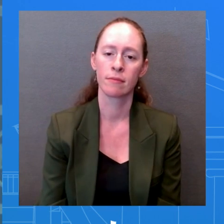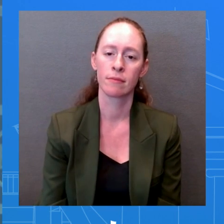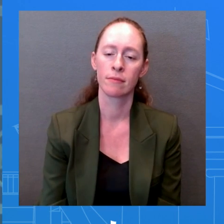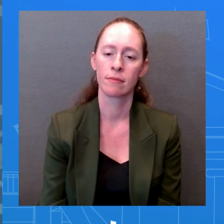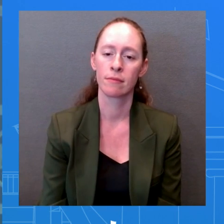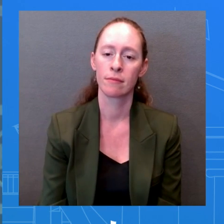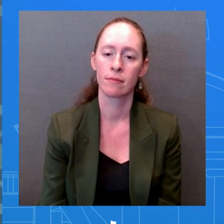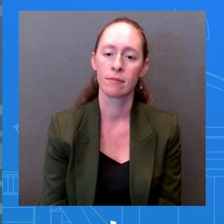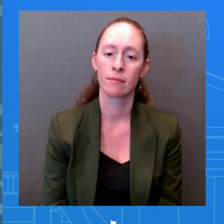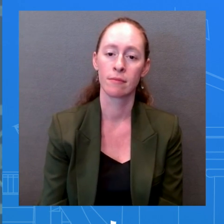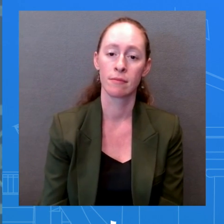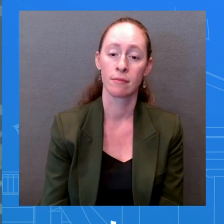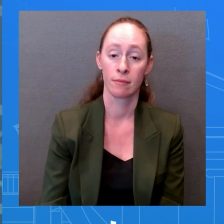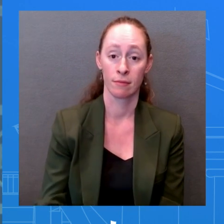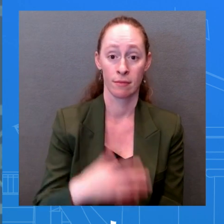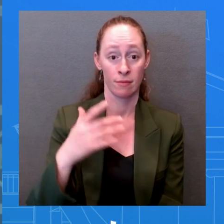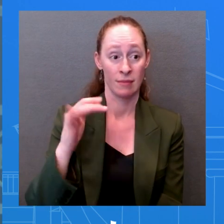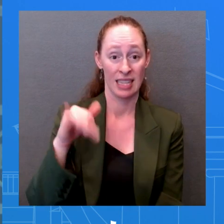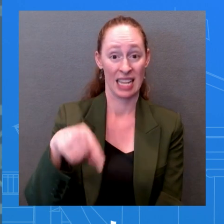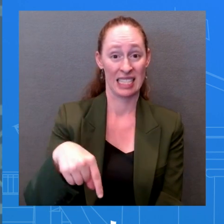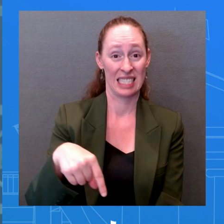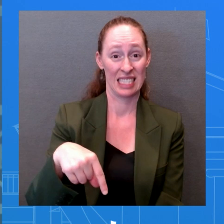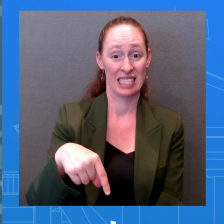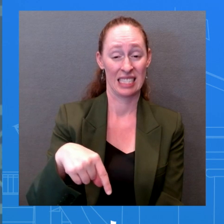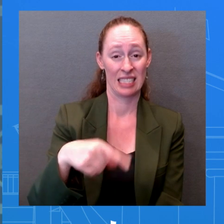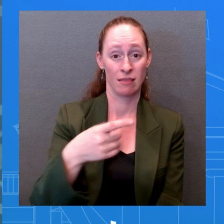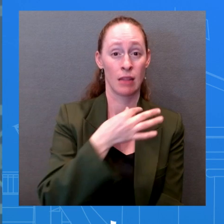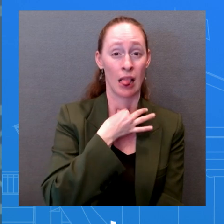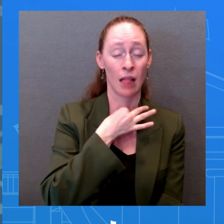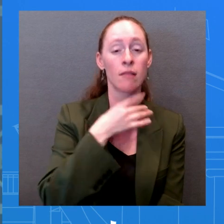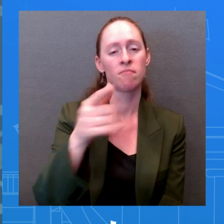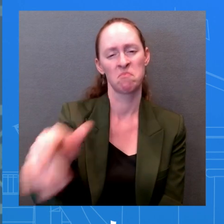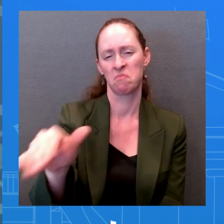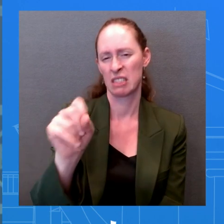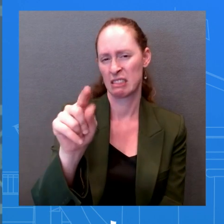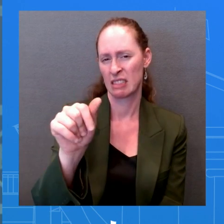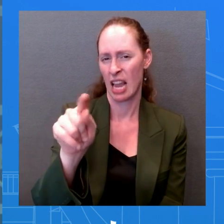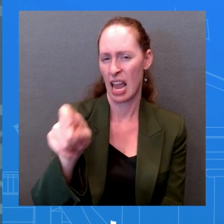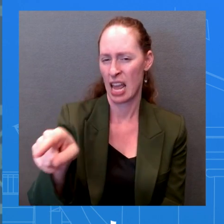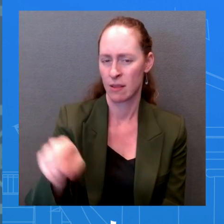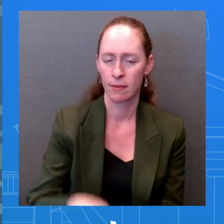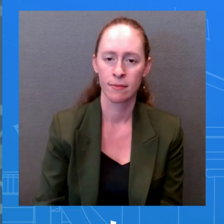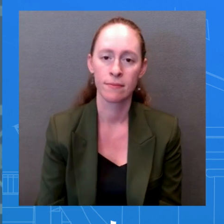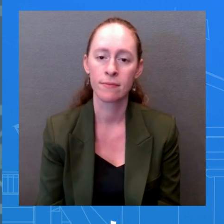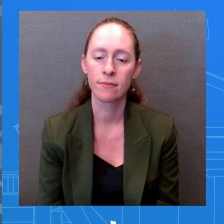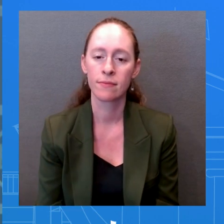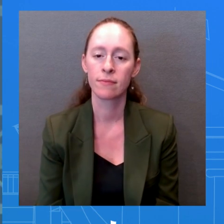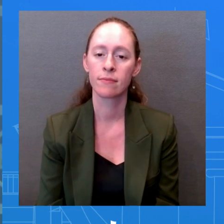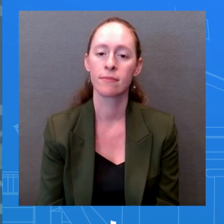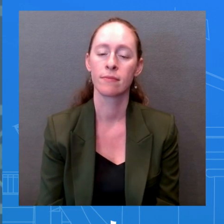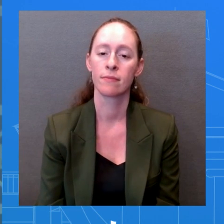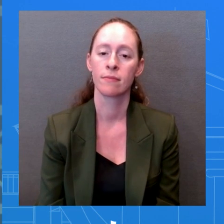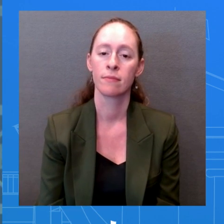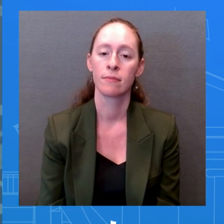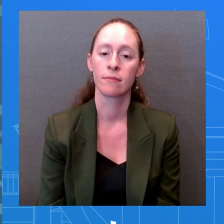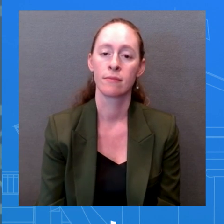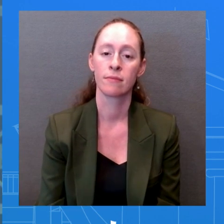But, more broadly, on the matter of Title 42, our views have been very clear. Title 42 is a public health authority.